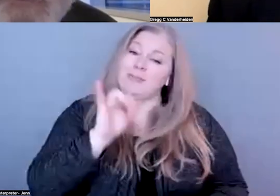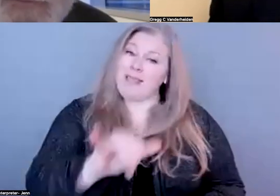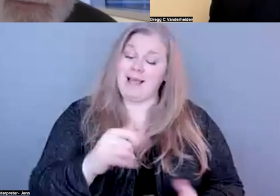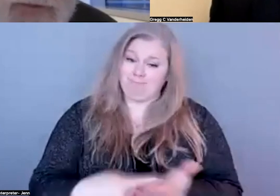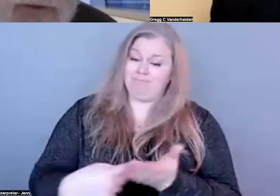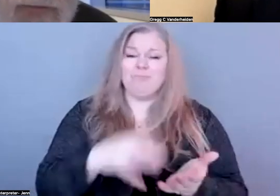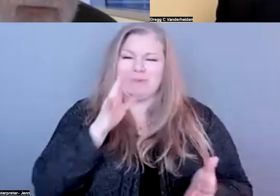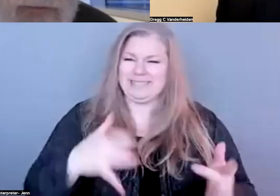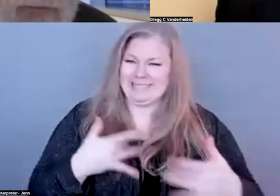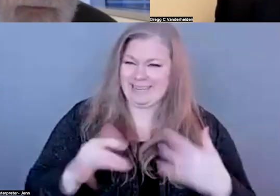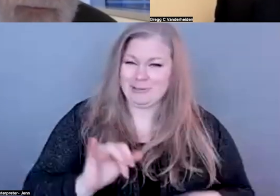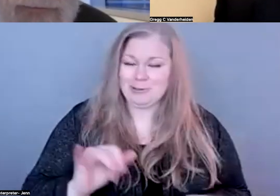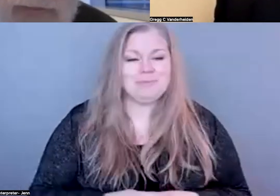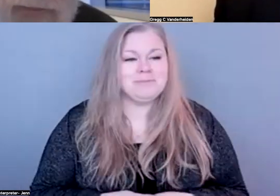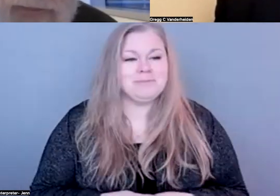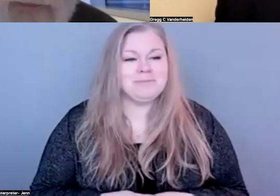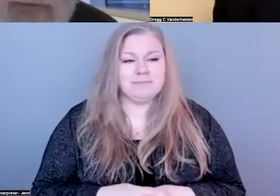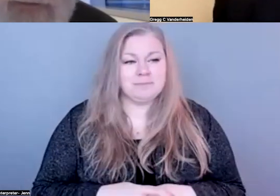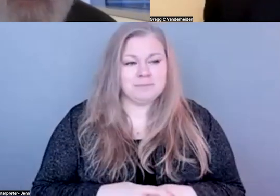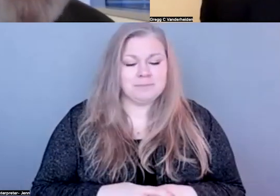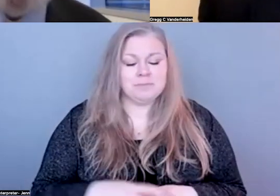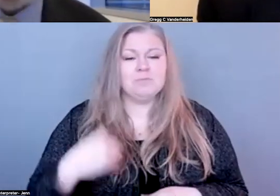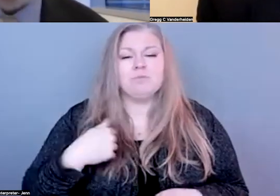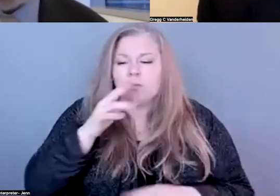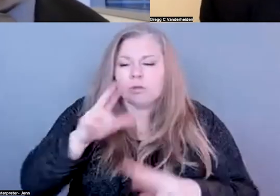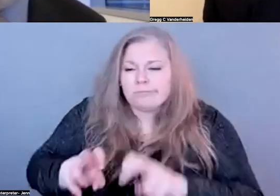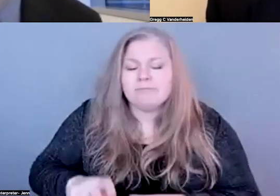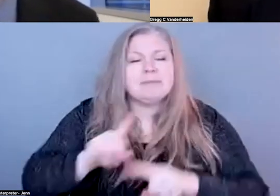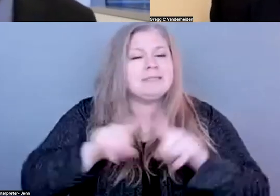They're going to try to look at each of the different technologies we talked about yesterday,